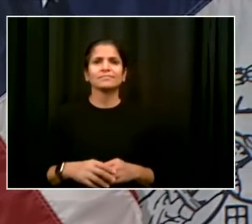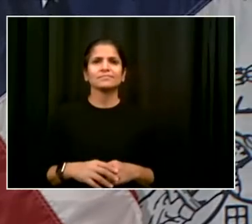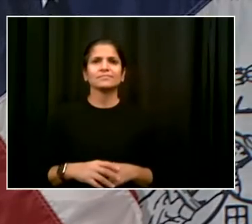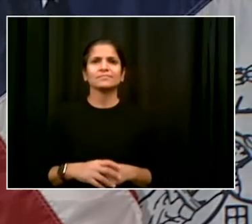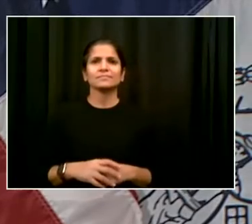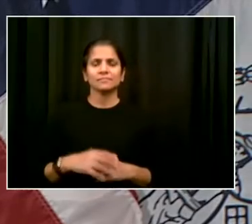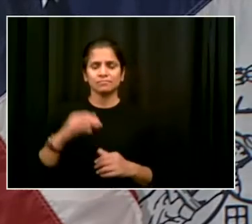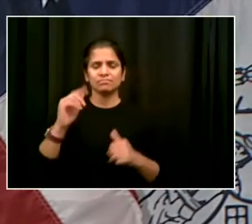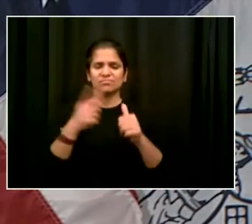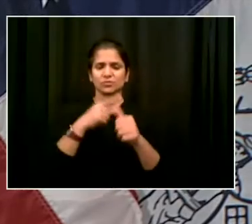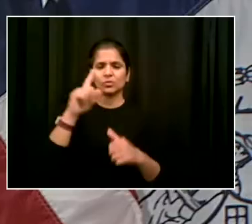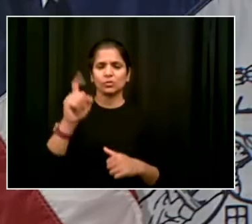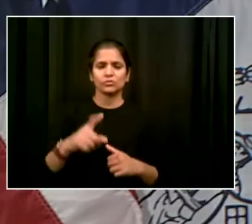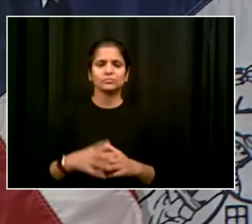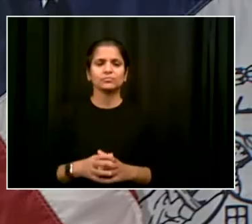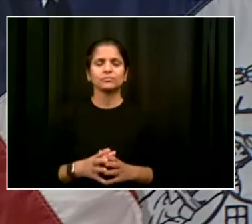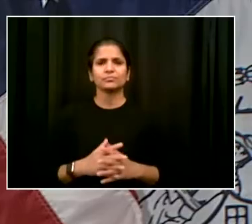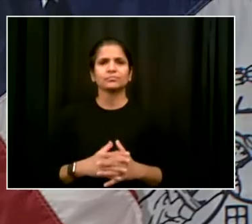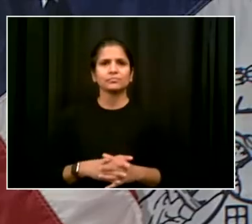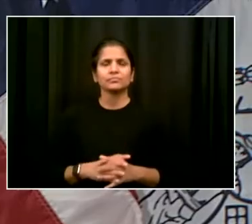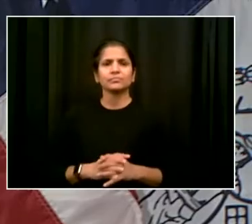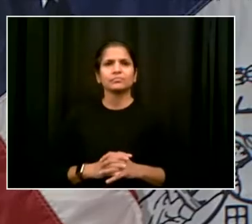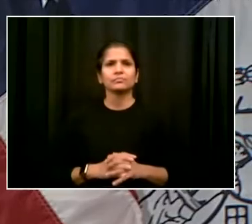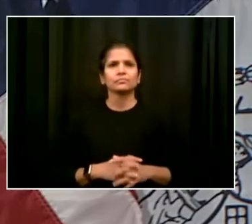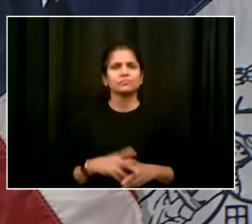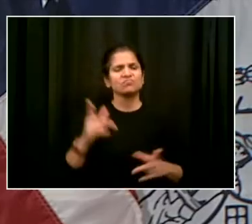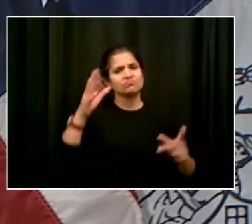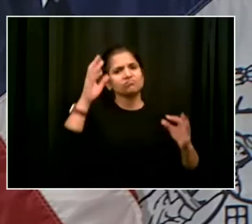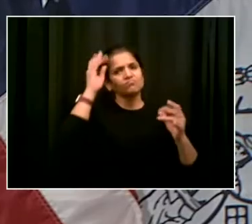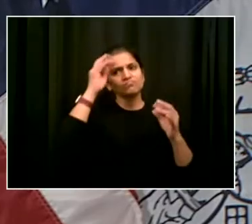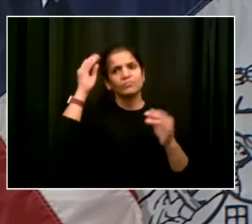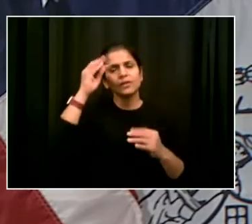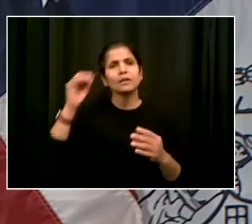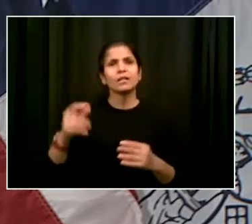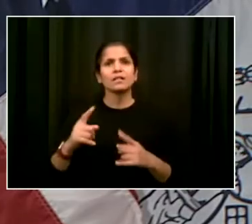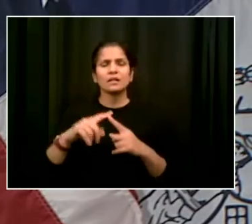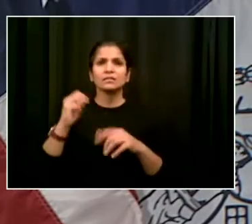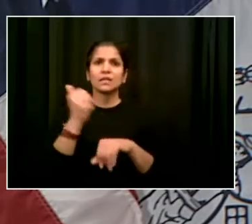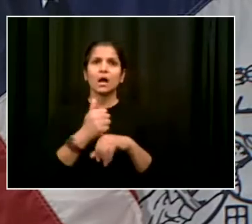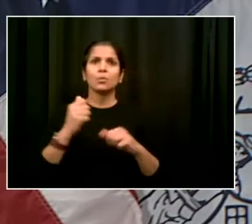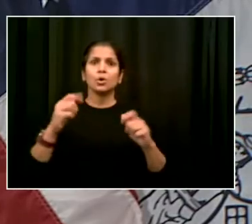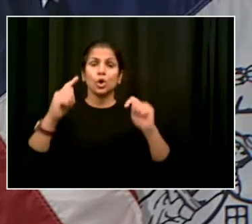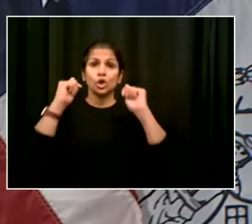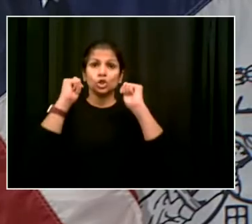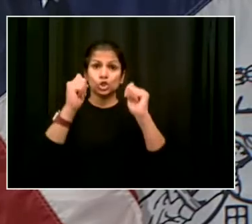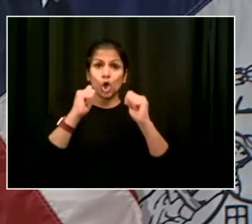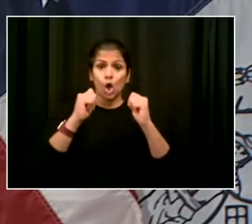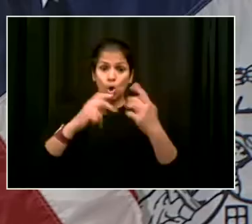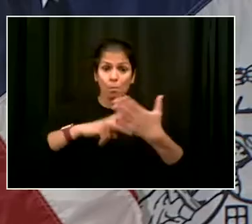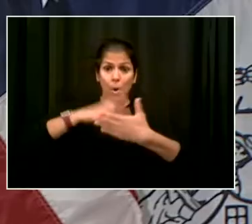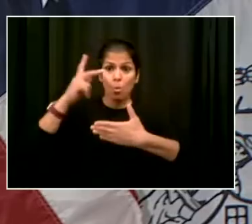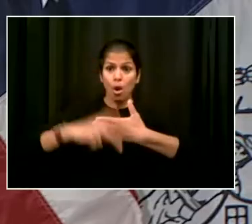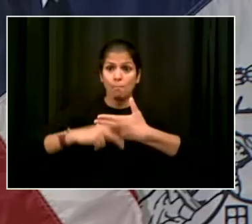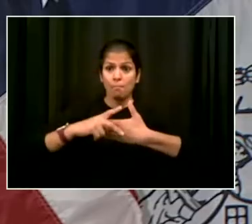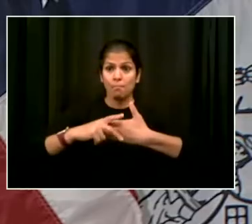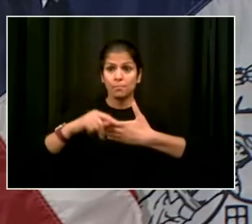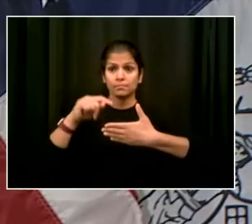CAN YOU SAY